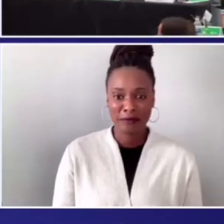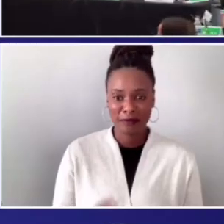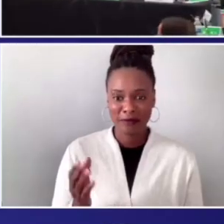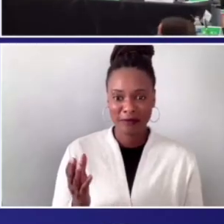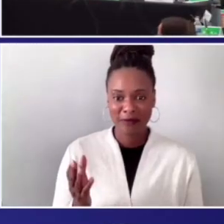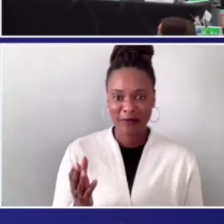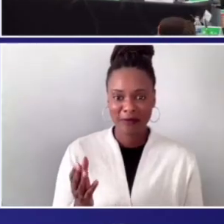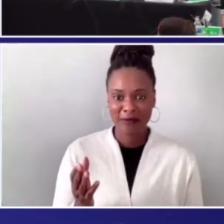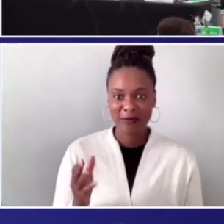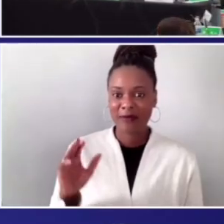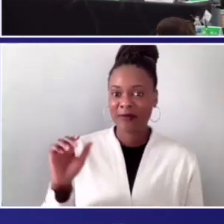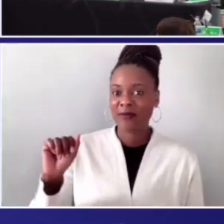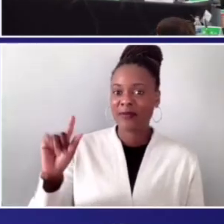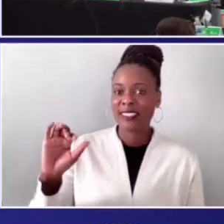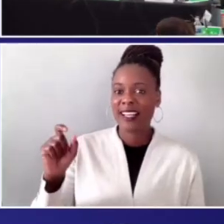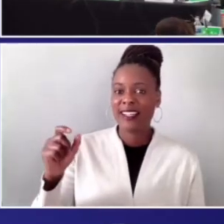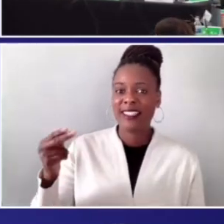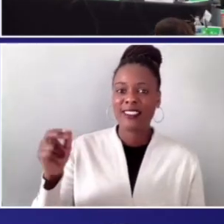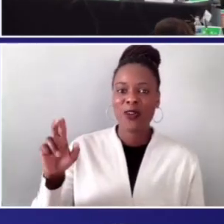We have Alex Holt, and then we have Ashley.